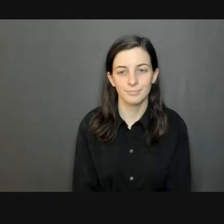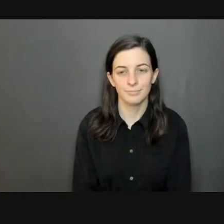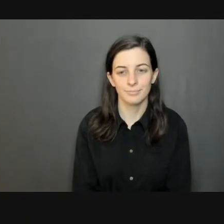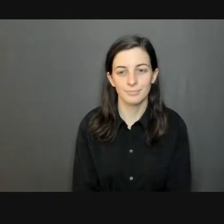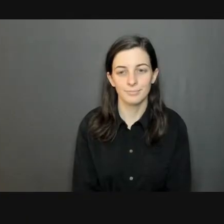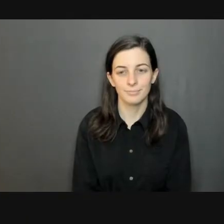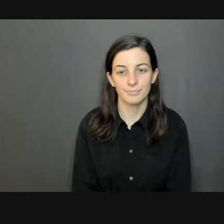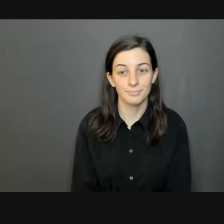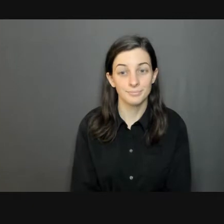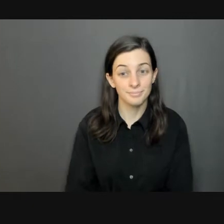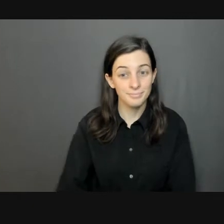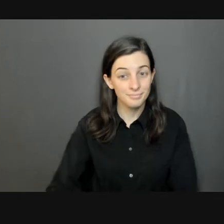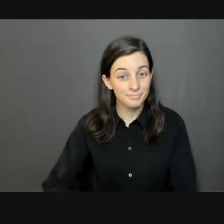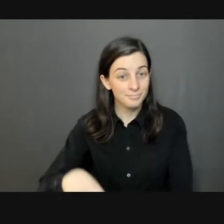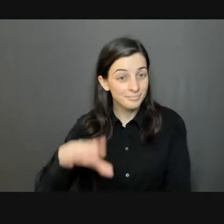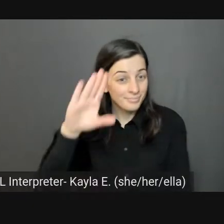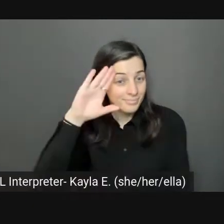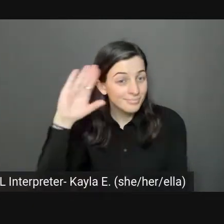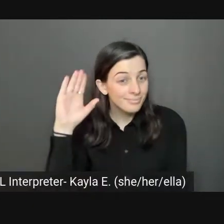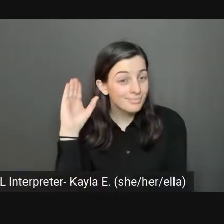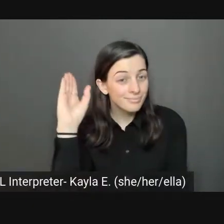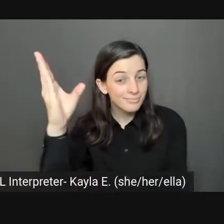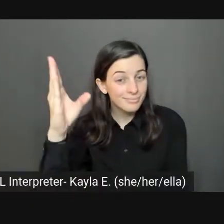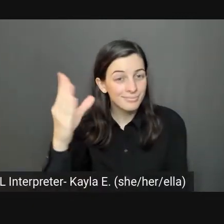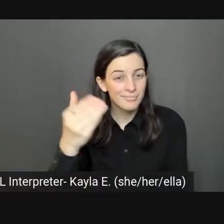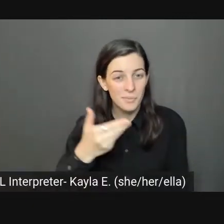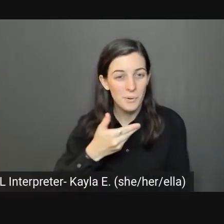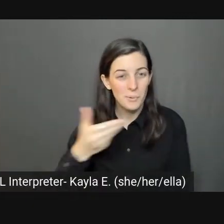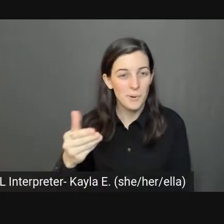Hello, welcome to WordPress Accessibility Day.